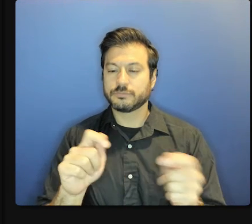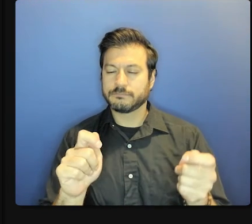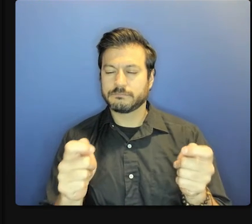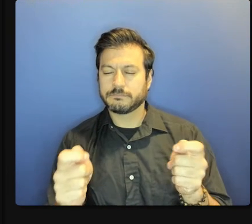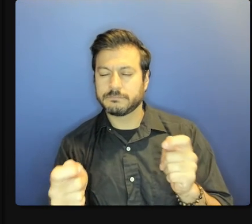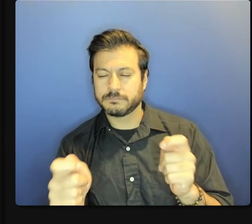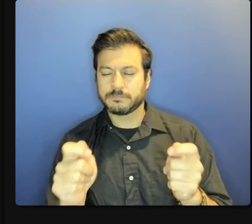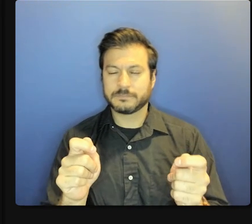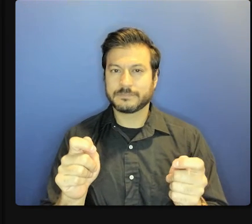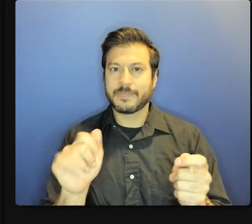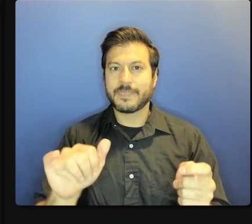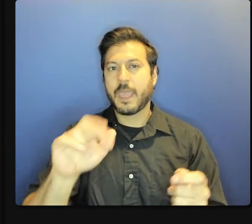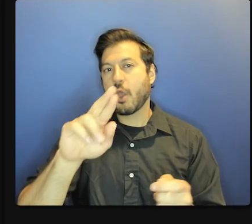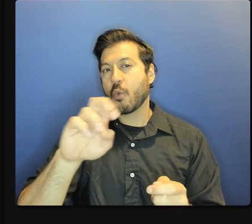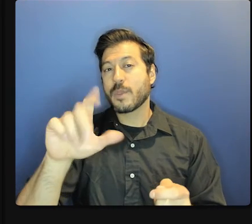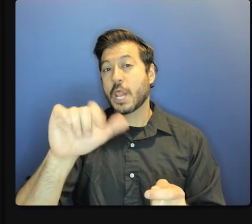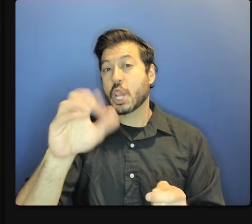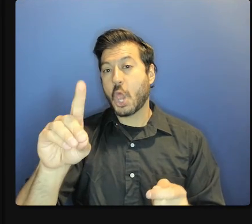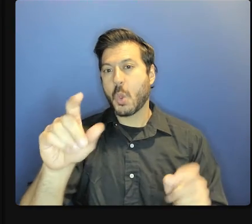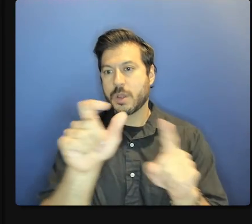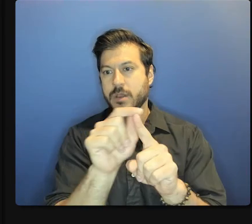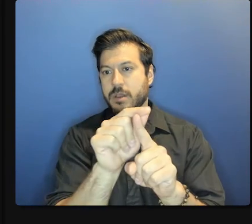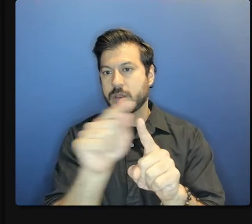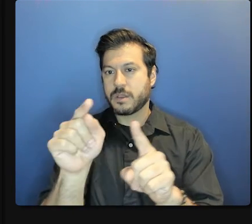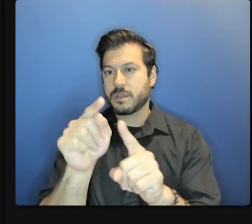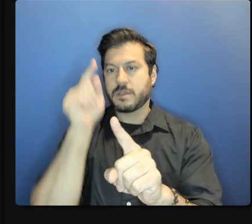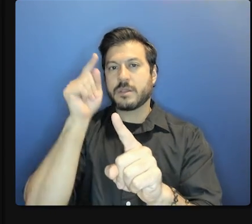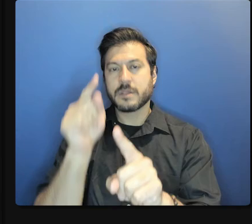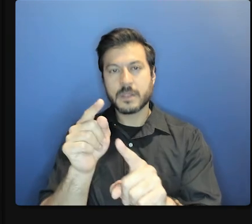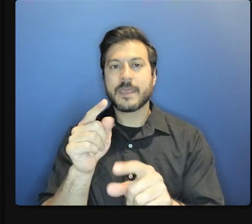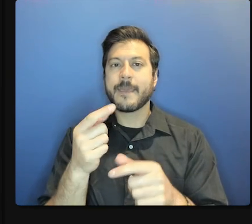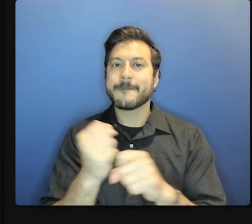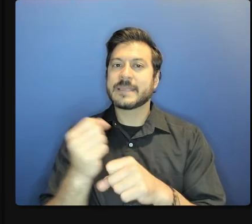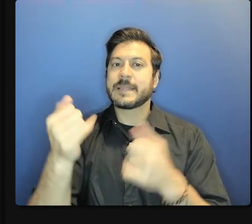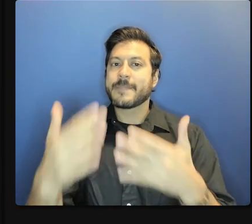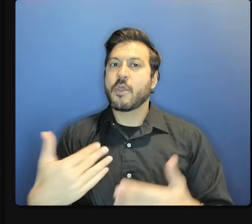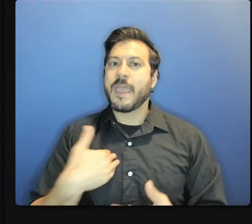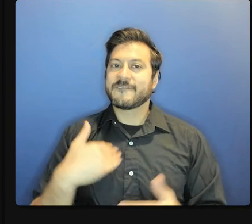in order to adjust the active reload window. What that does is it makes the player feel